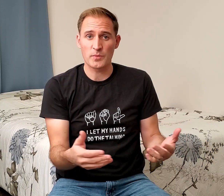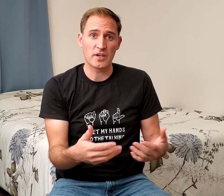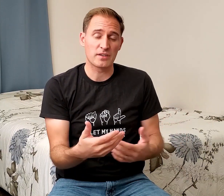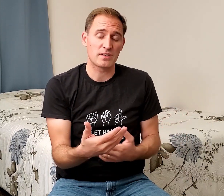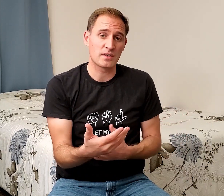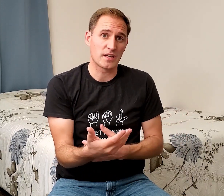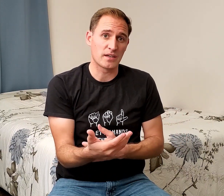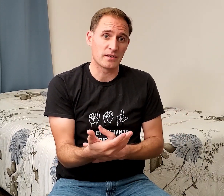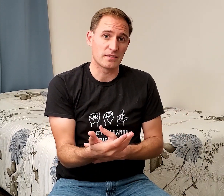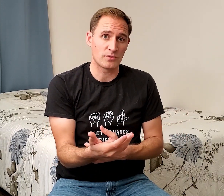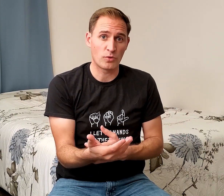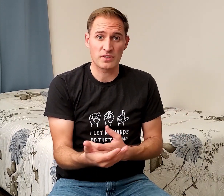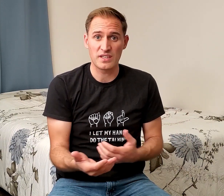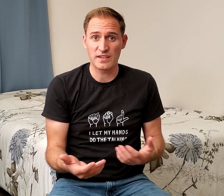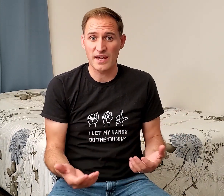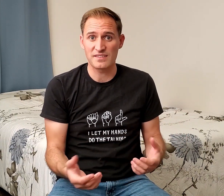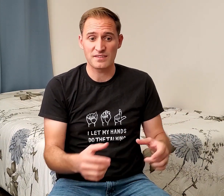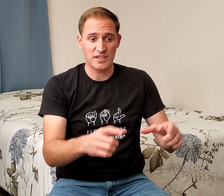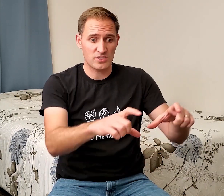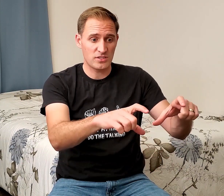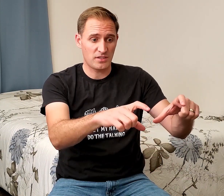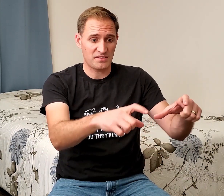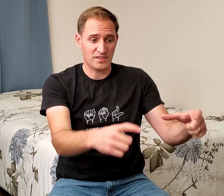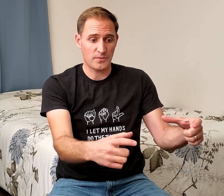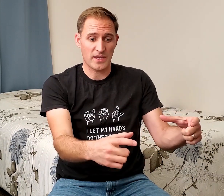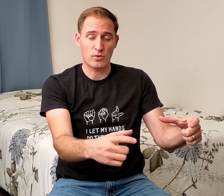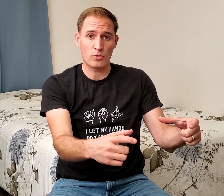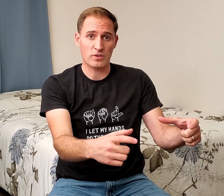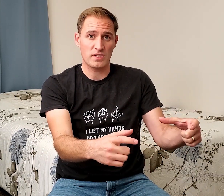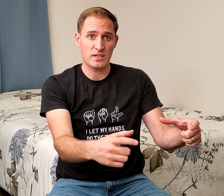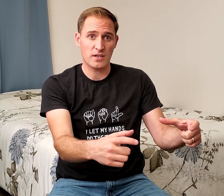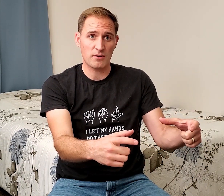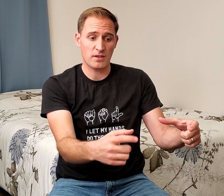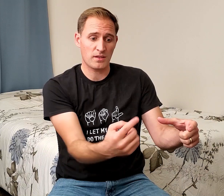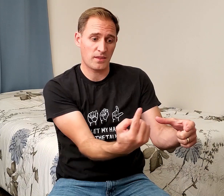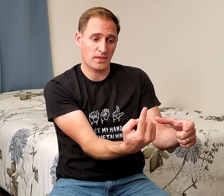about quarantine in isolation you could set up that quarantine area and then